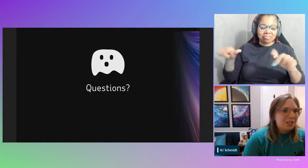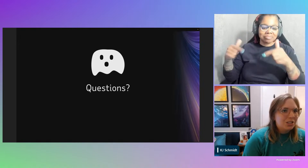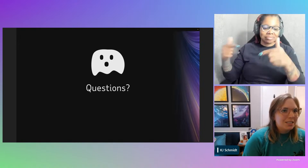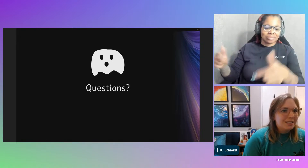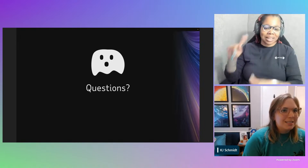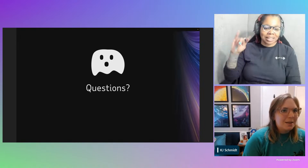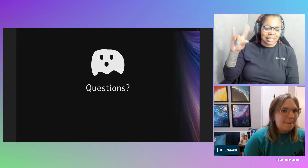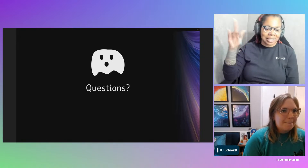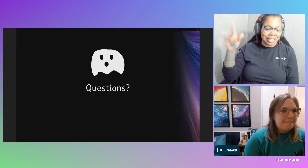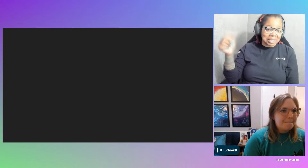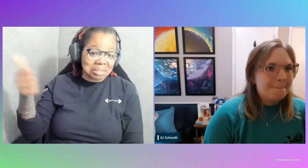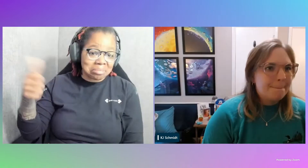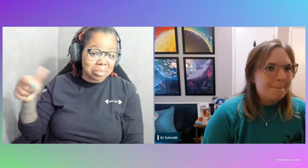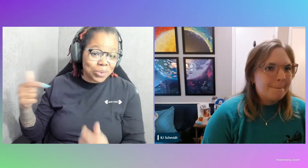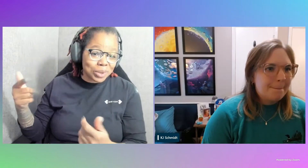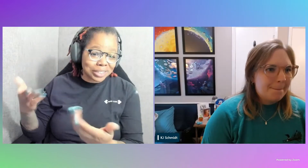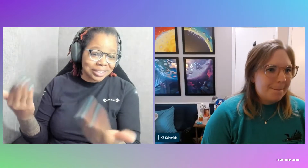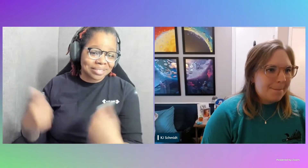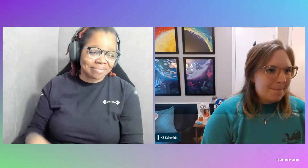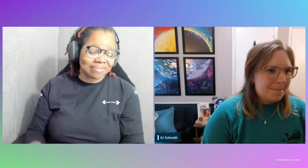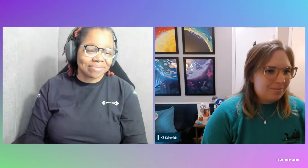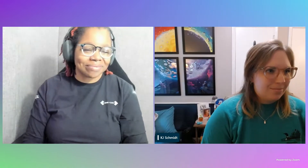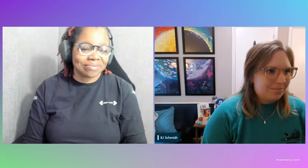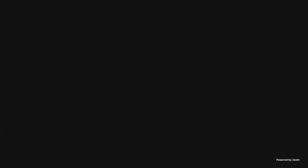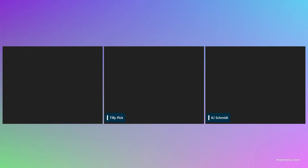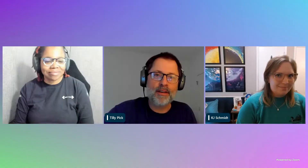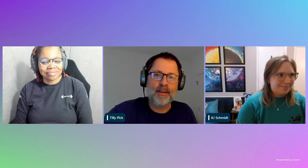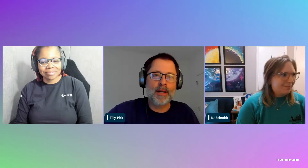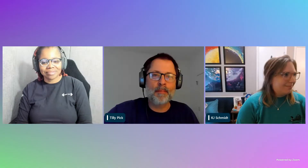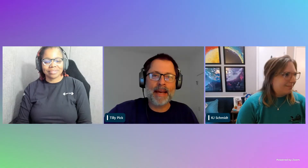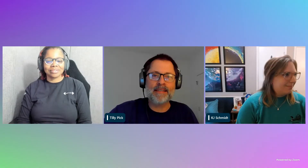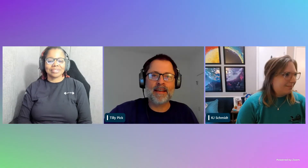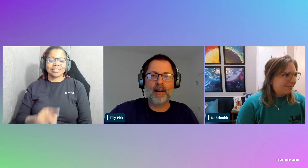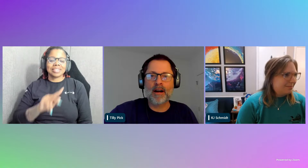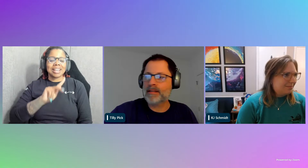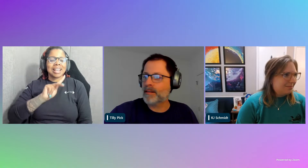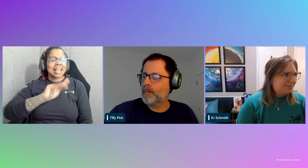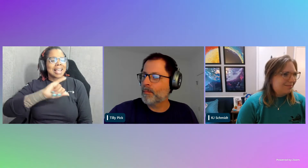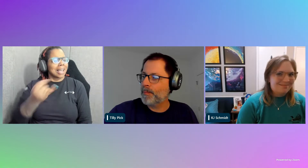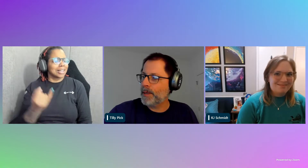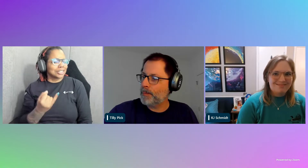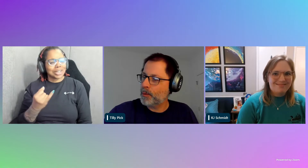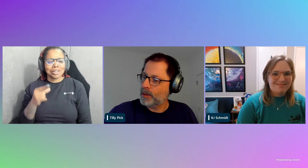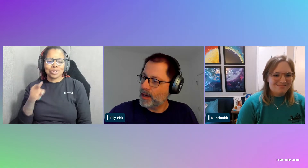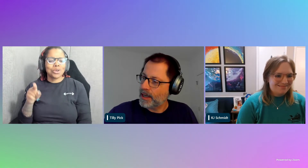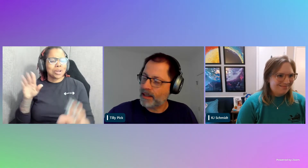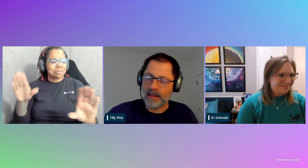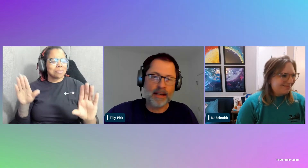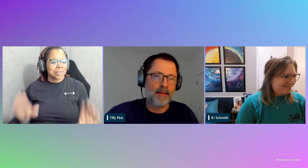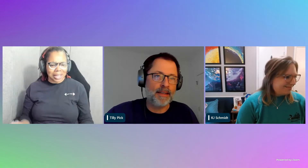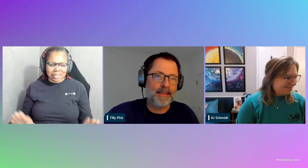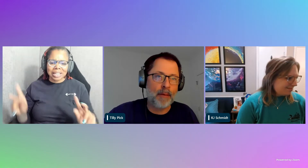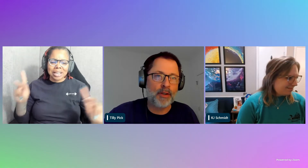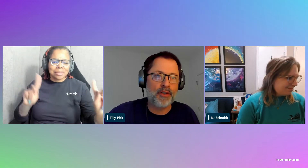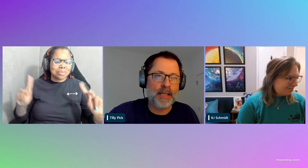any questions. AJ, you are amazing. Awesome